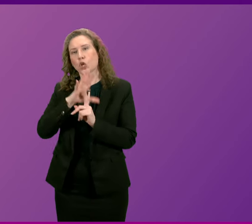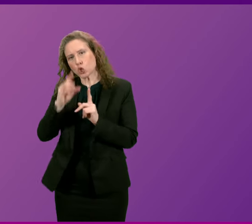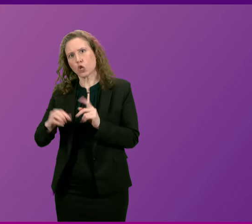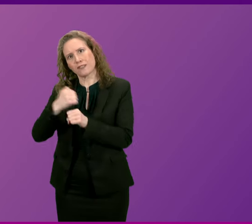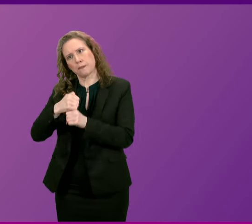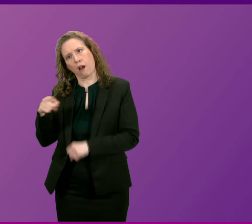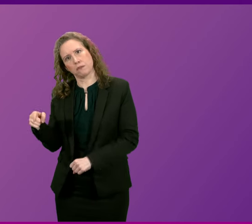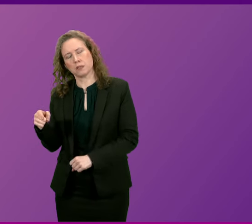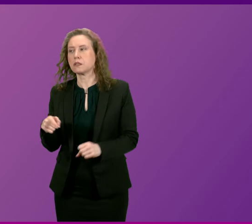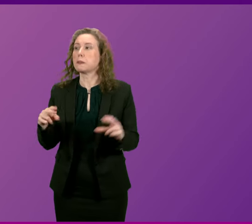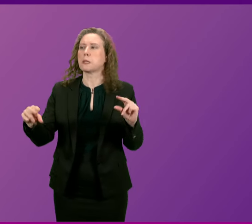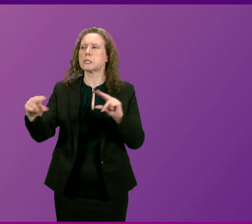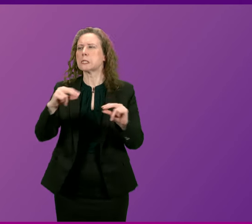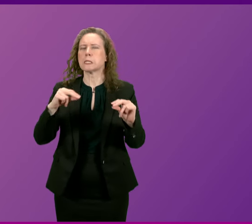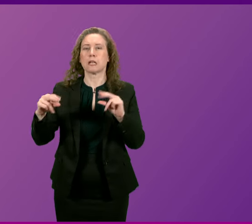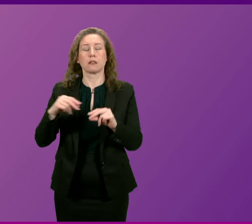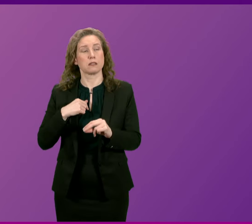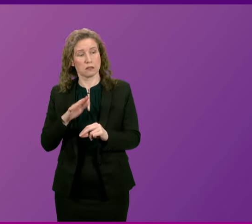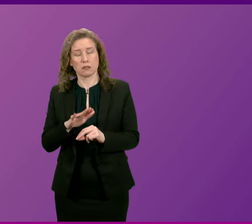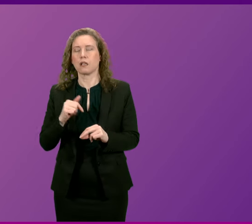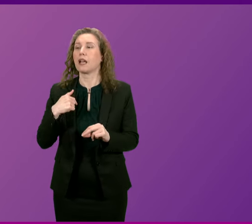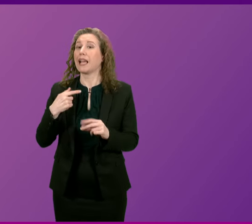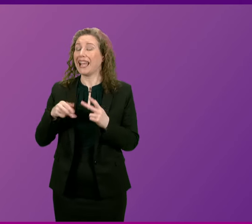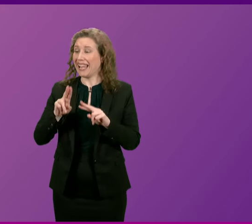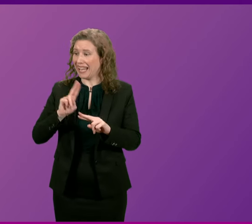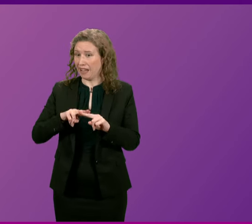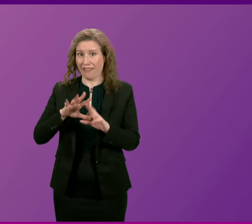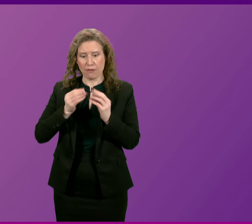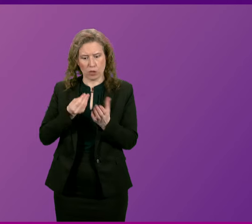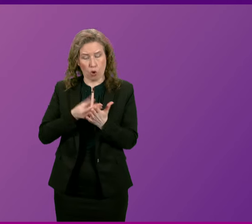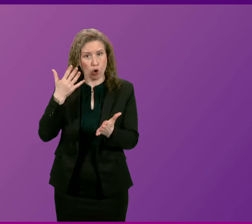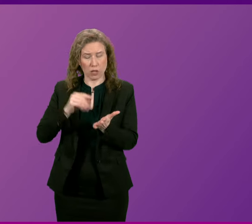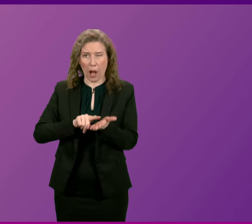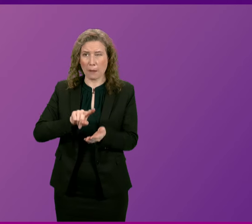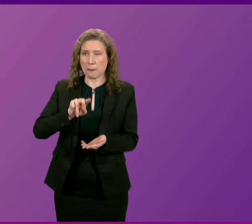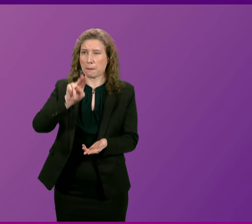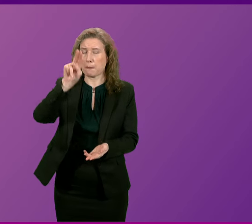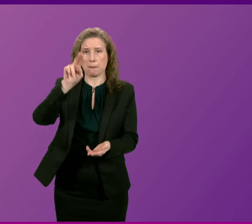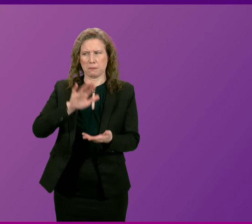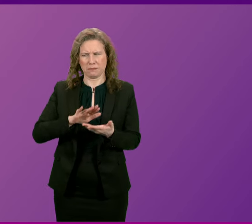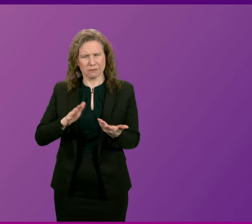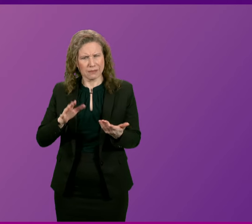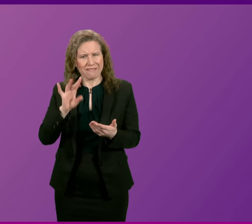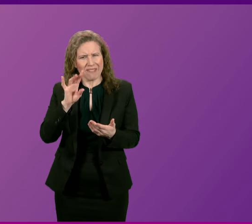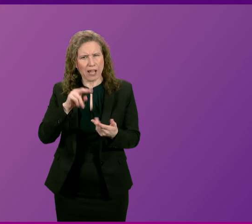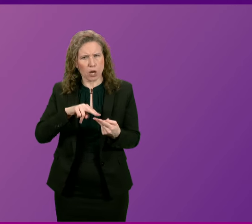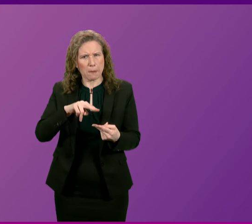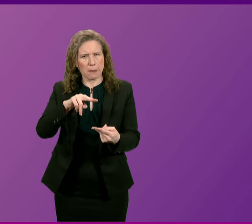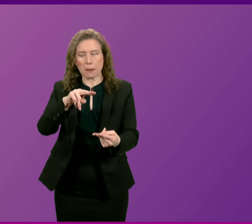Let us hear the First Minister. If inflation rises—and this is elementary— We don’t need a lecture. Mr Hoy.